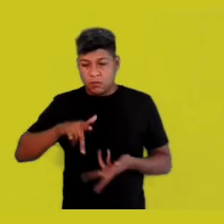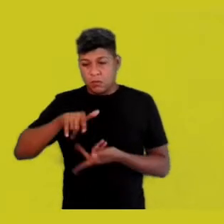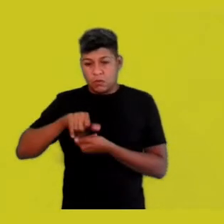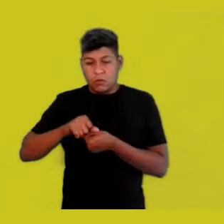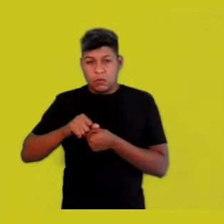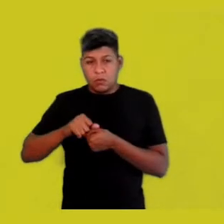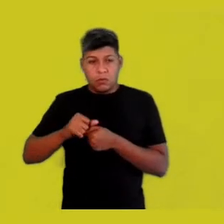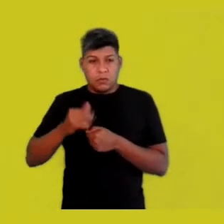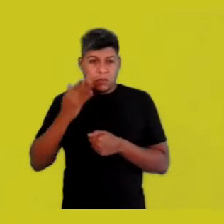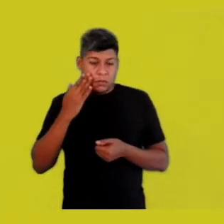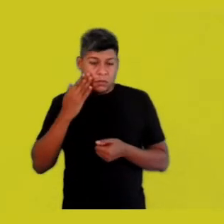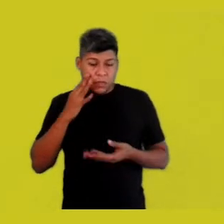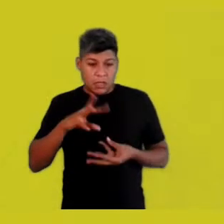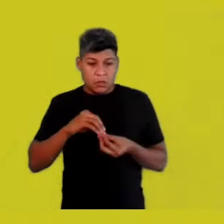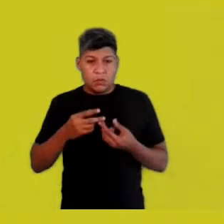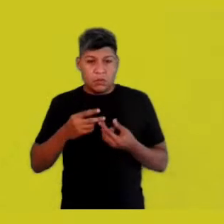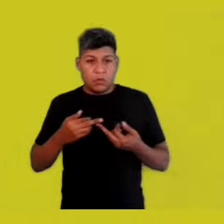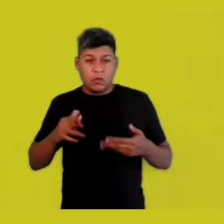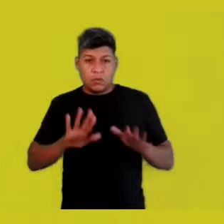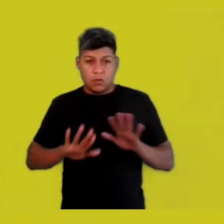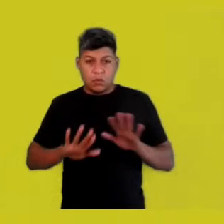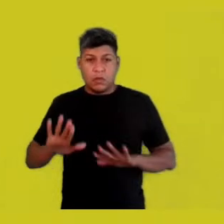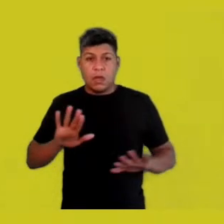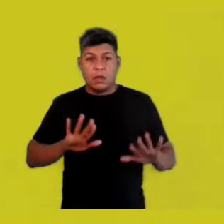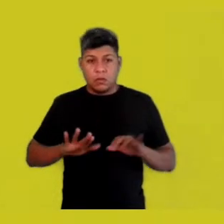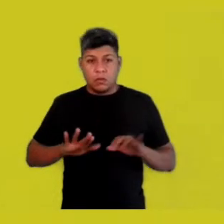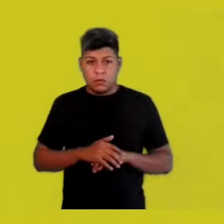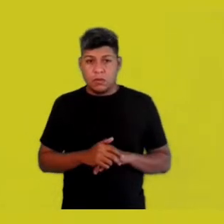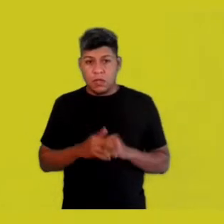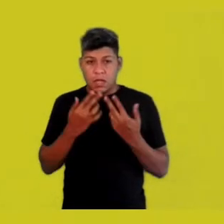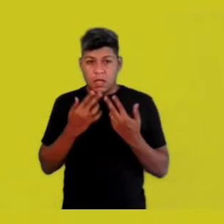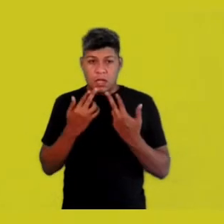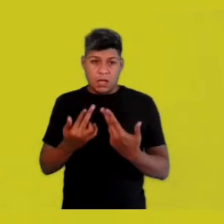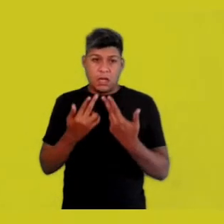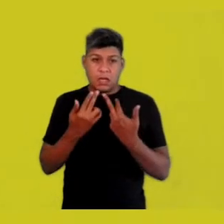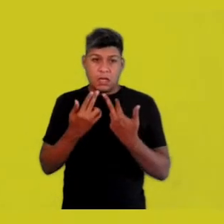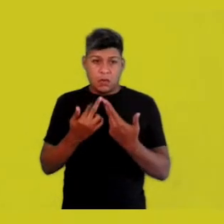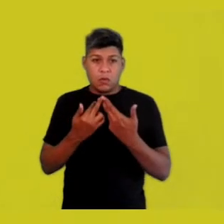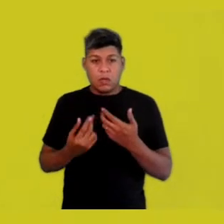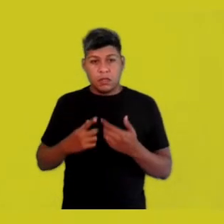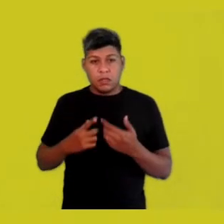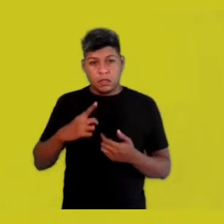I examine things with care. The twisted language brings me closer,